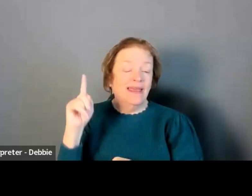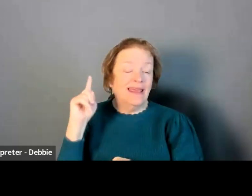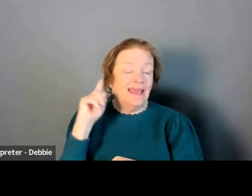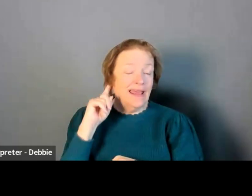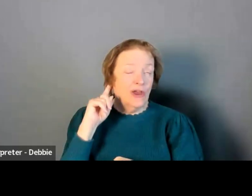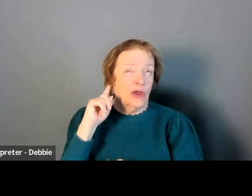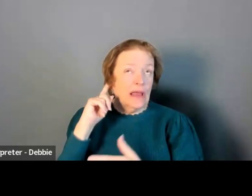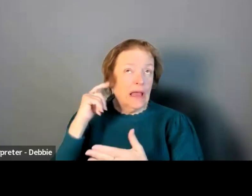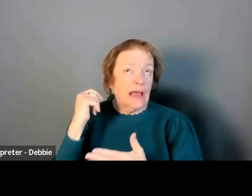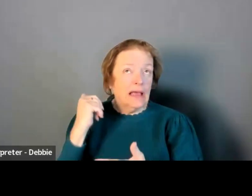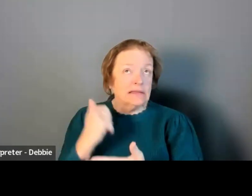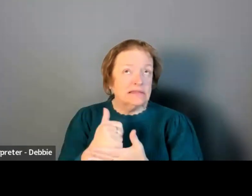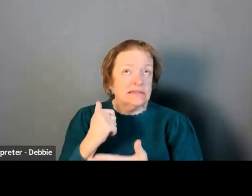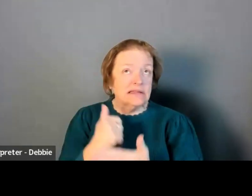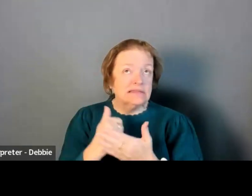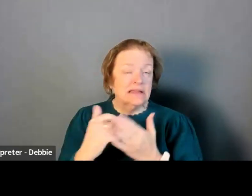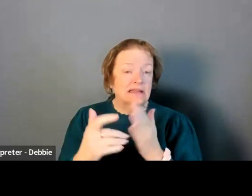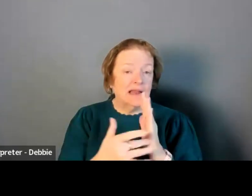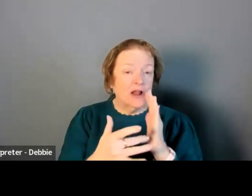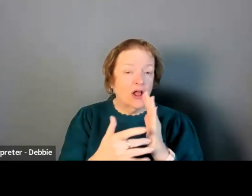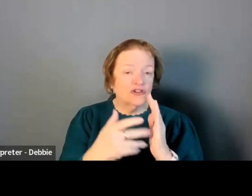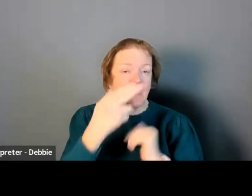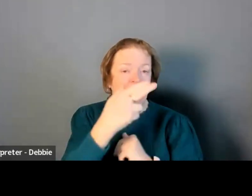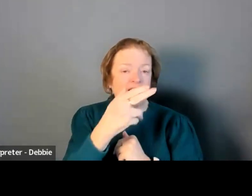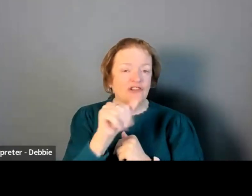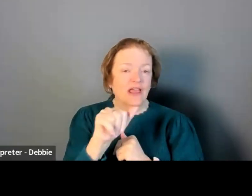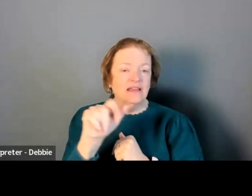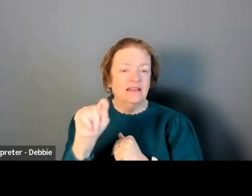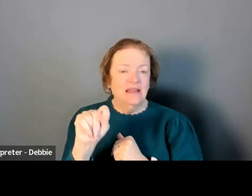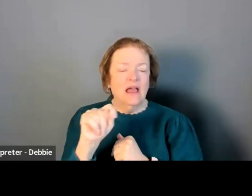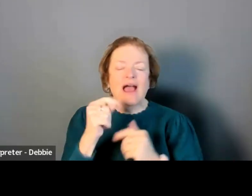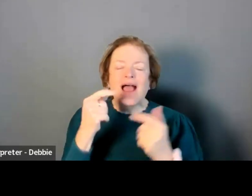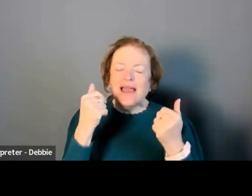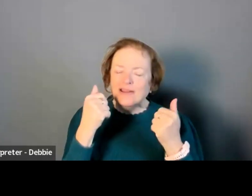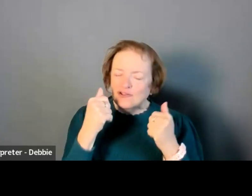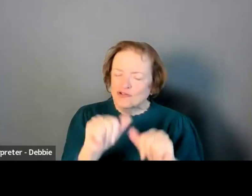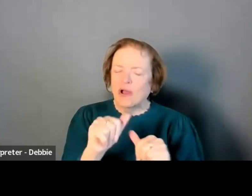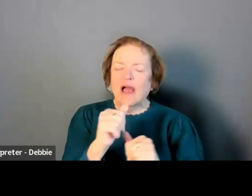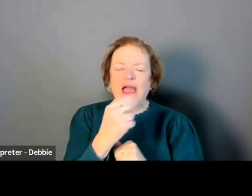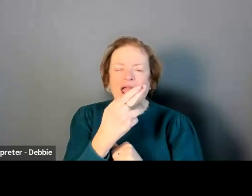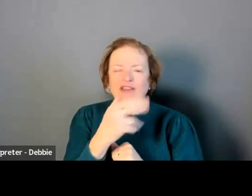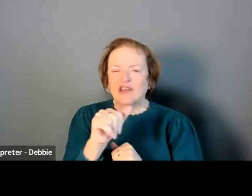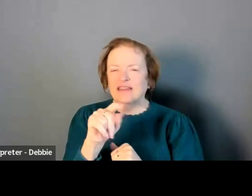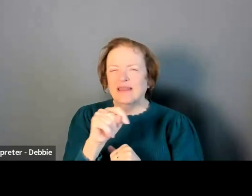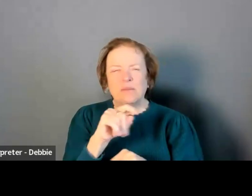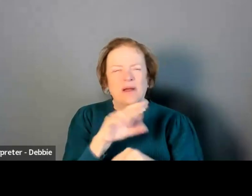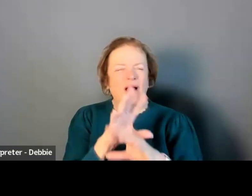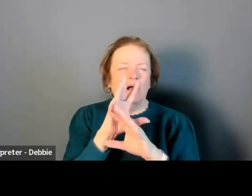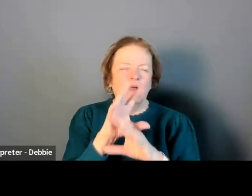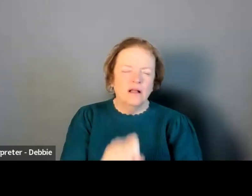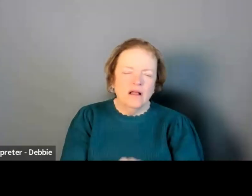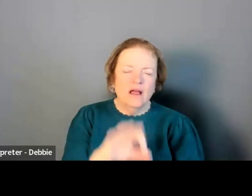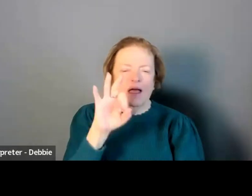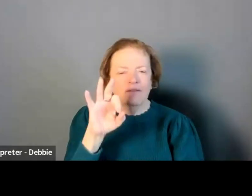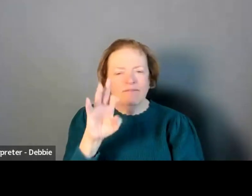assistive technology HAT. I try my very best to say HAT, but I am so used to just saying FM. And it is just easier for me, because I've been